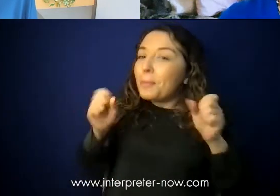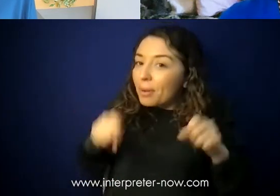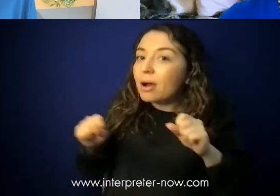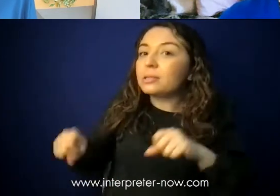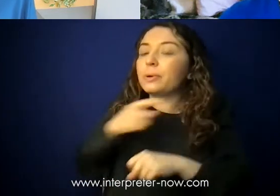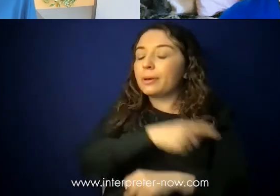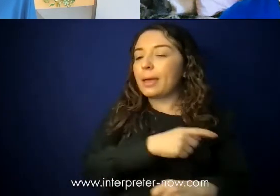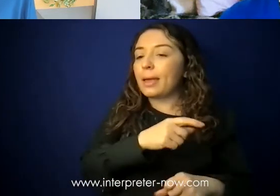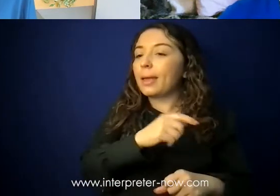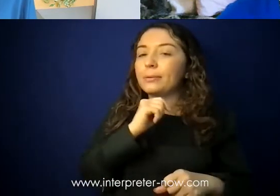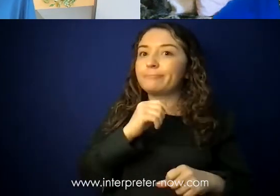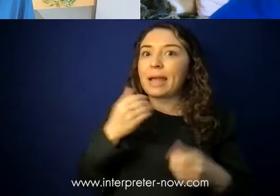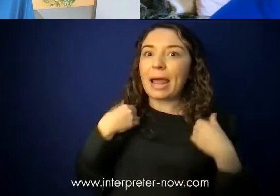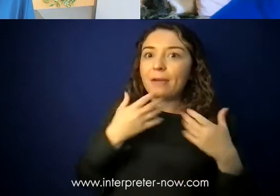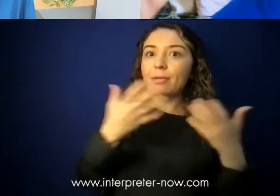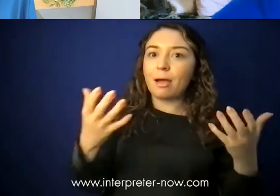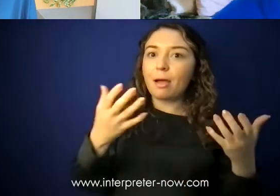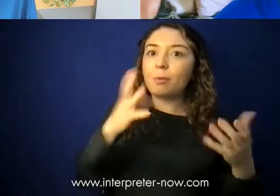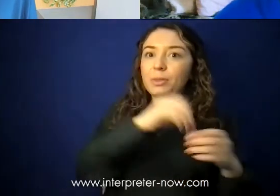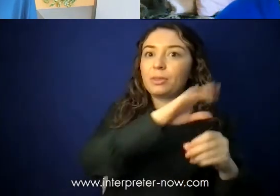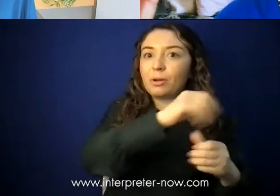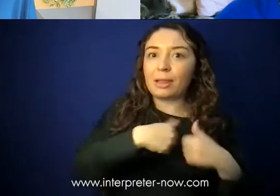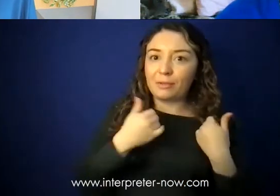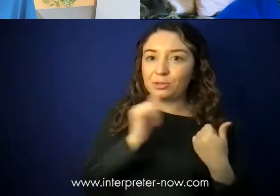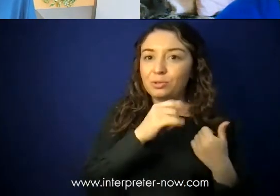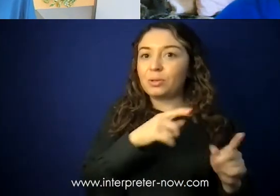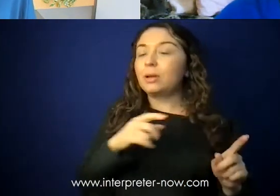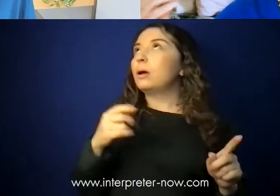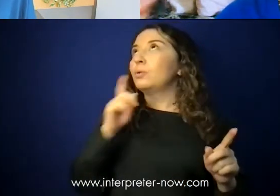This is the thing: we all are going through our stuff.